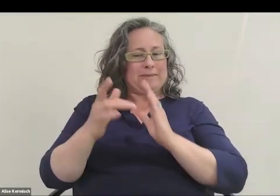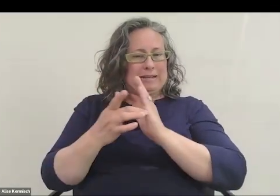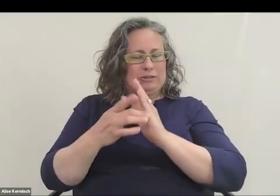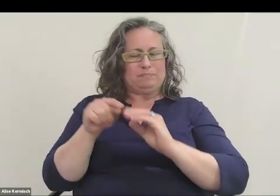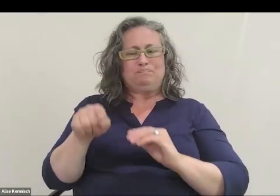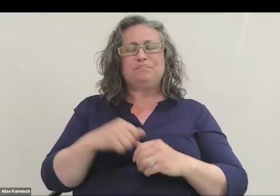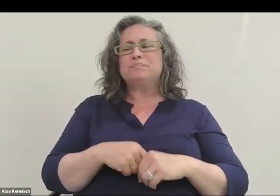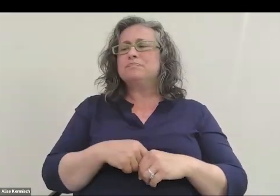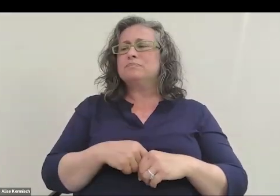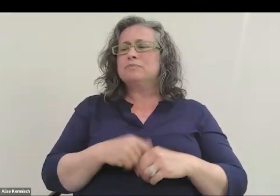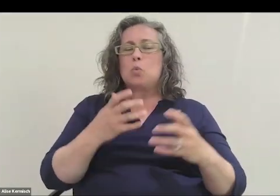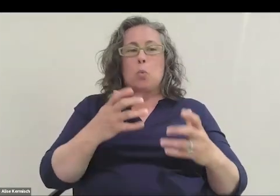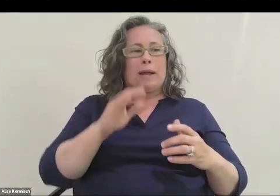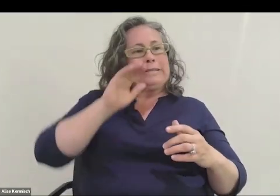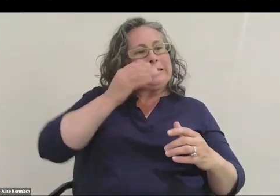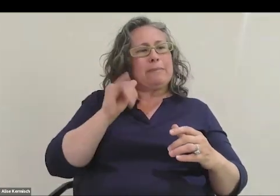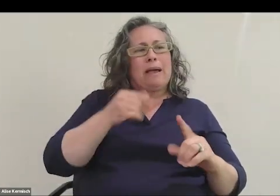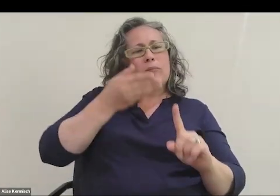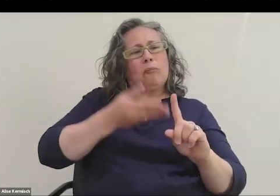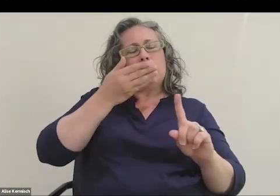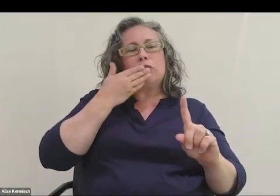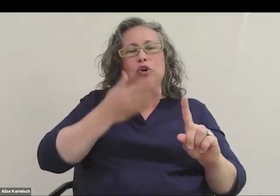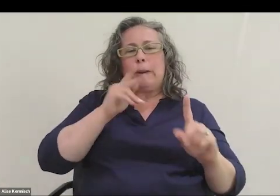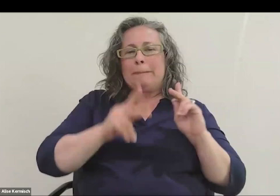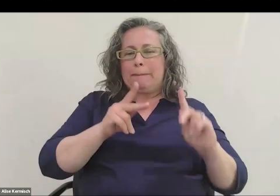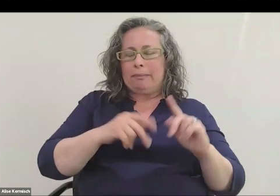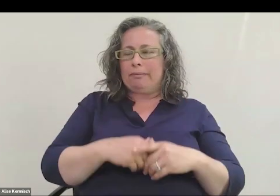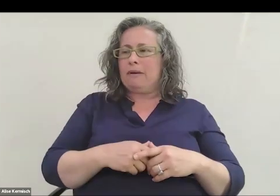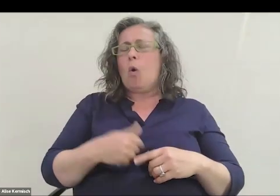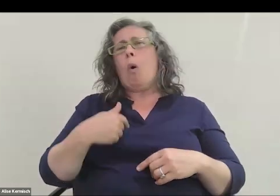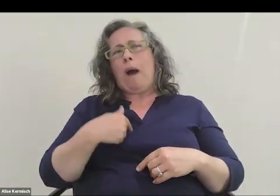and they want to seem like they're good people they say,